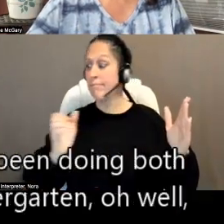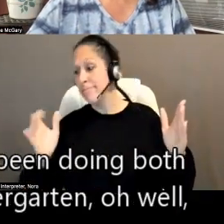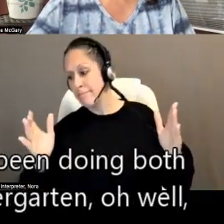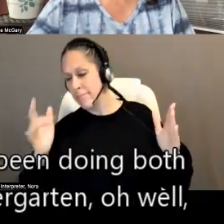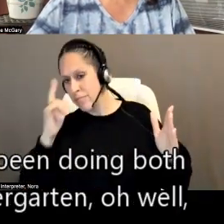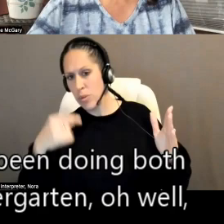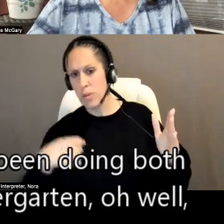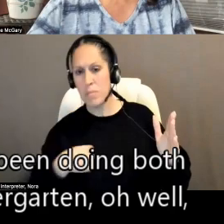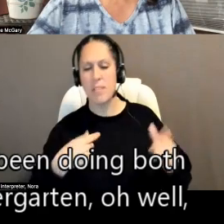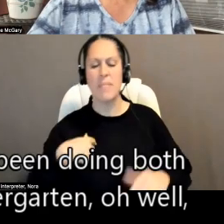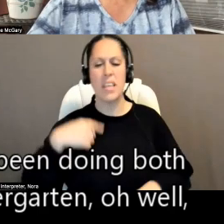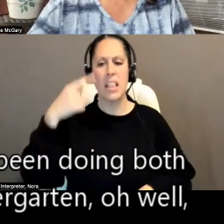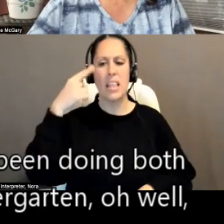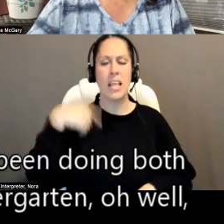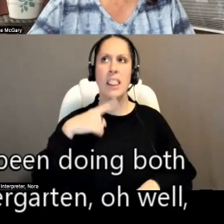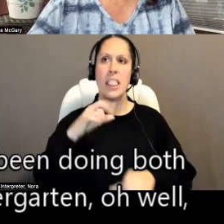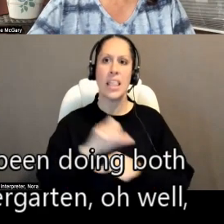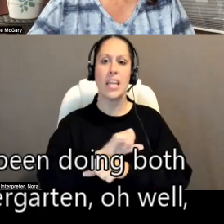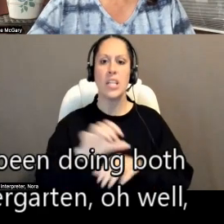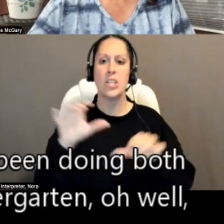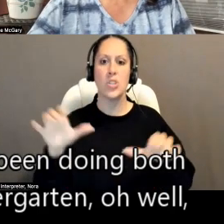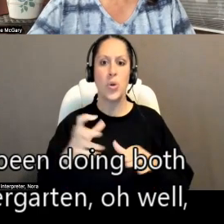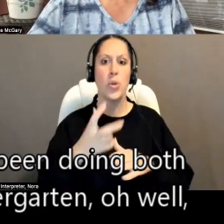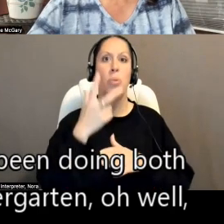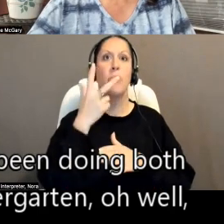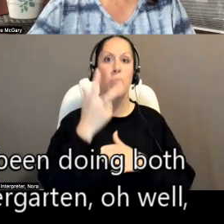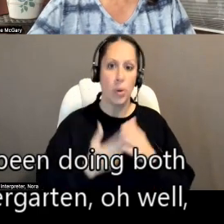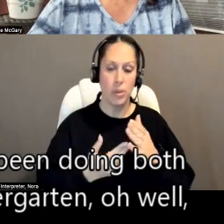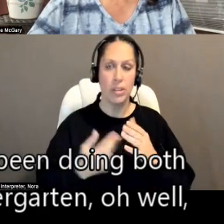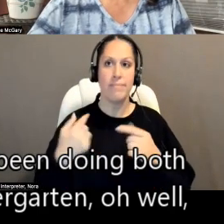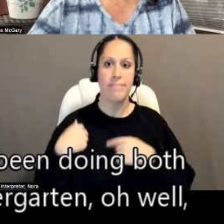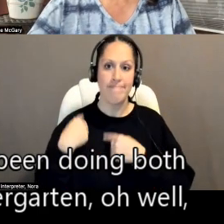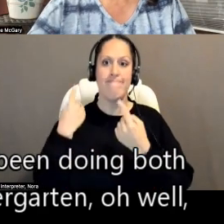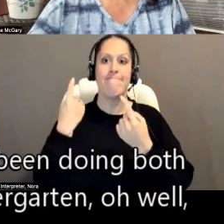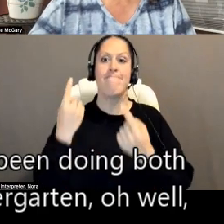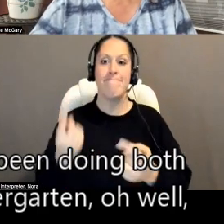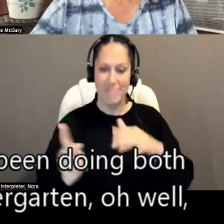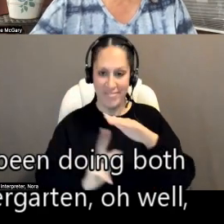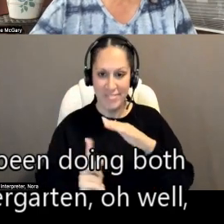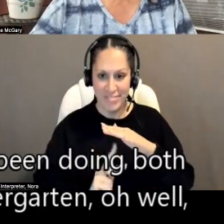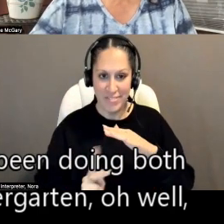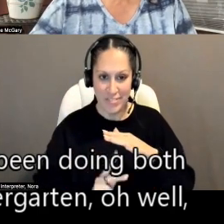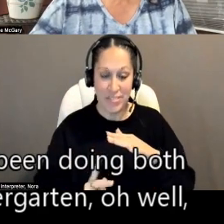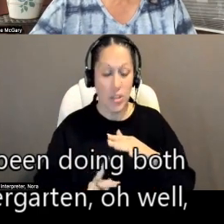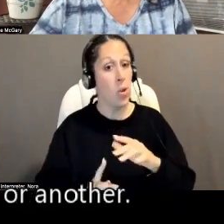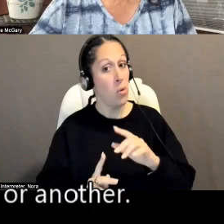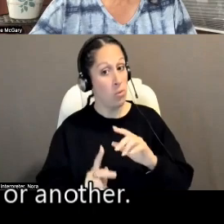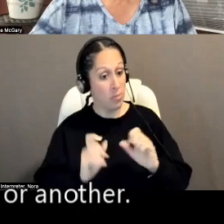I think I've literally been doing both of them since kindergarten, oh, well, in some